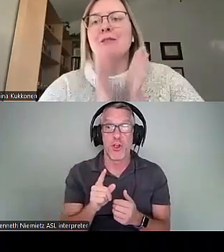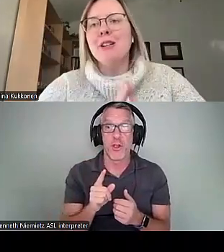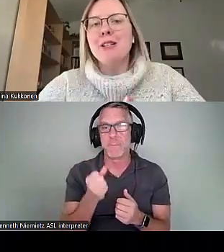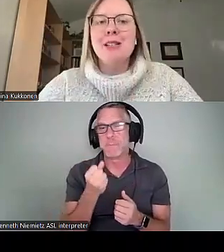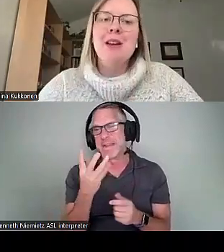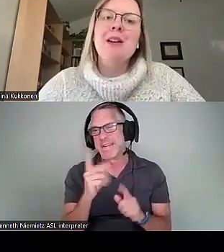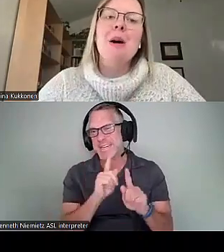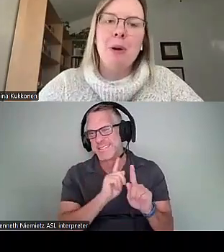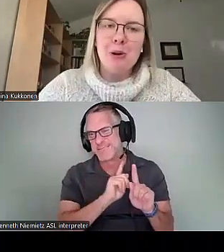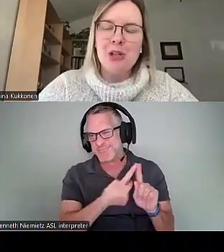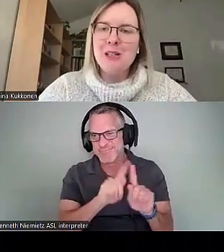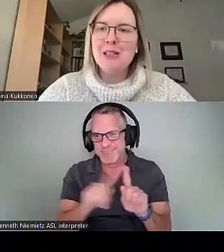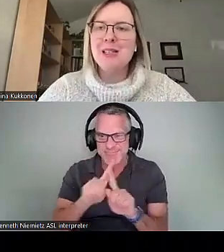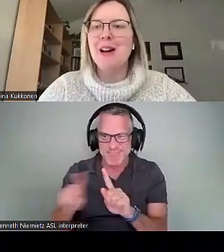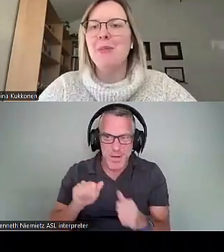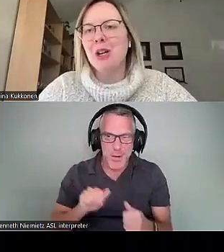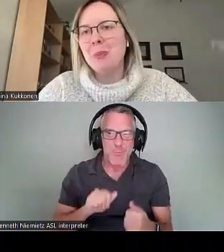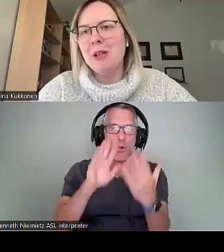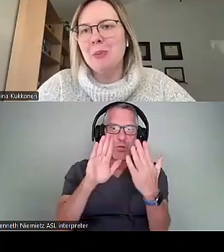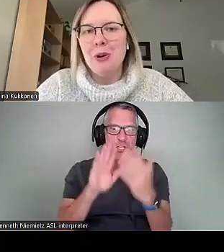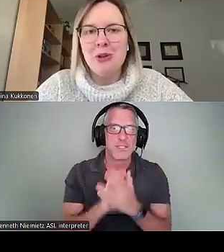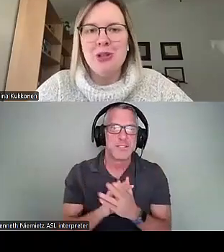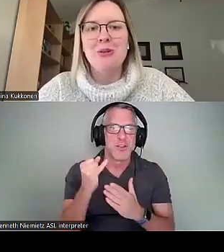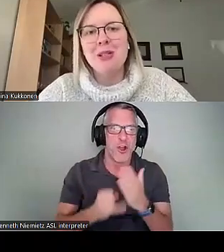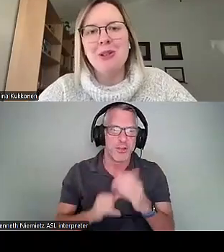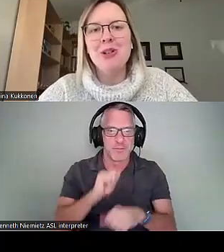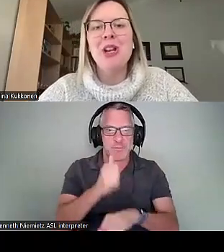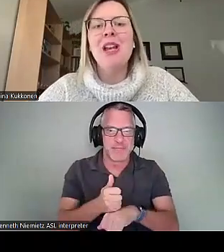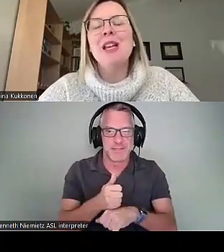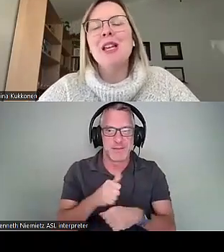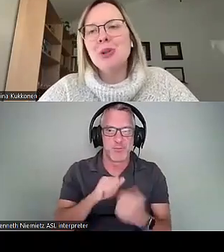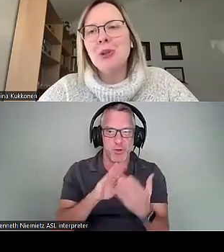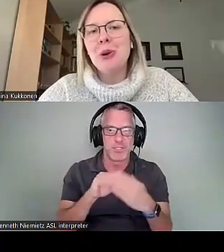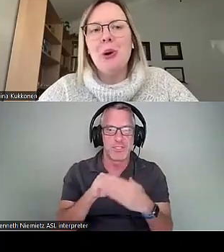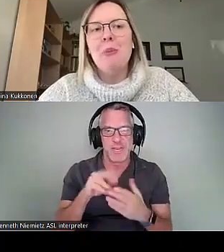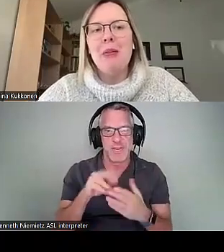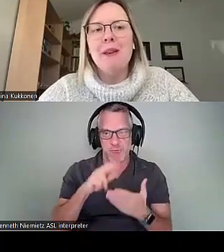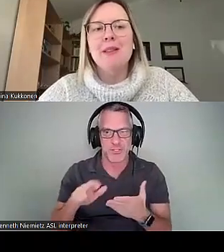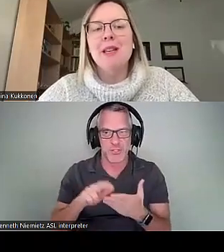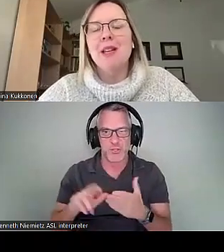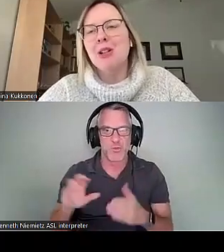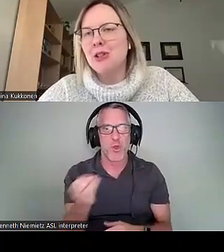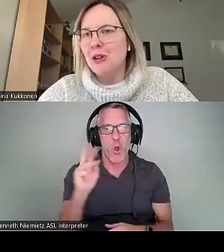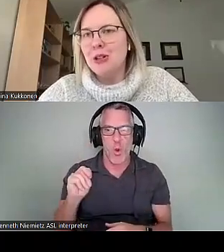different approaches, arts-based approaches in research, each with their own methods and concerns